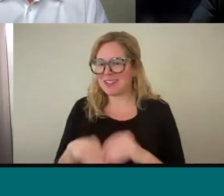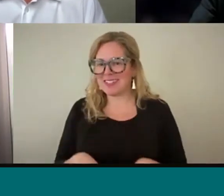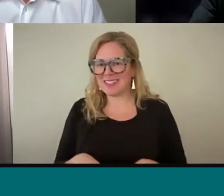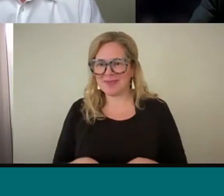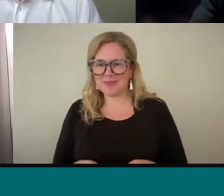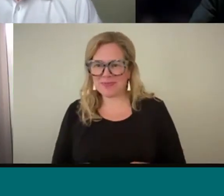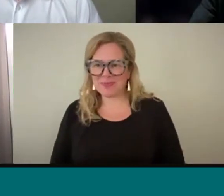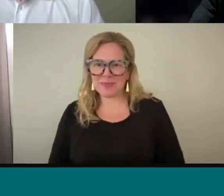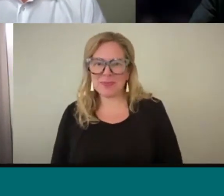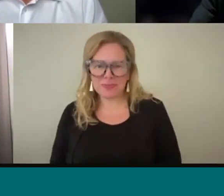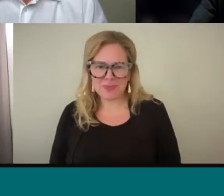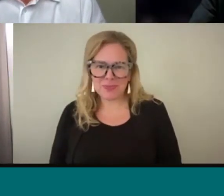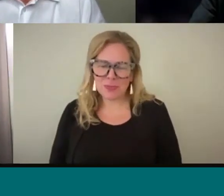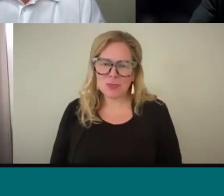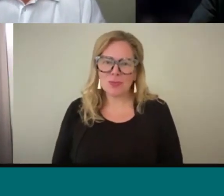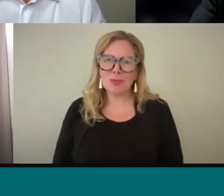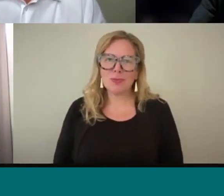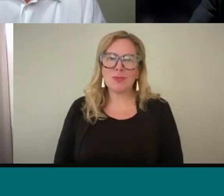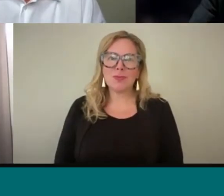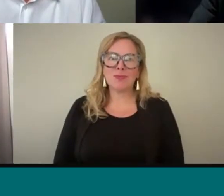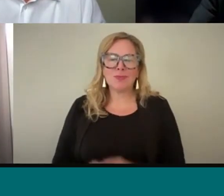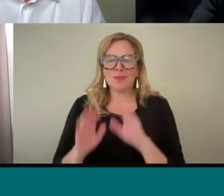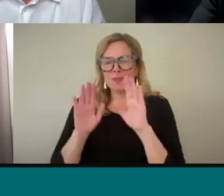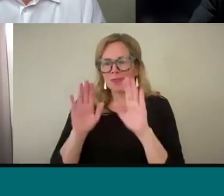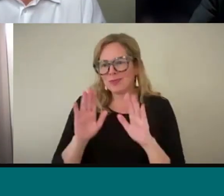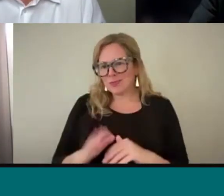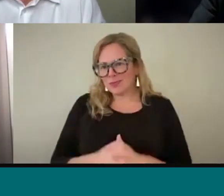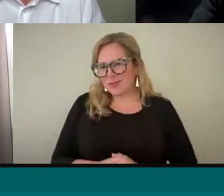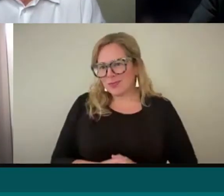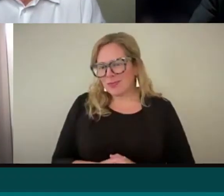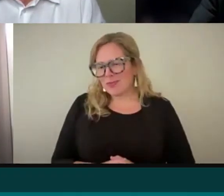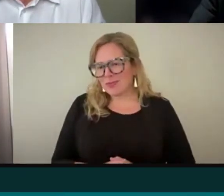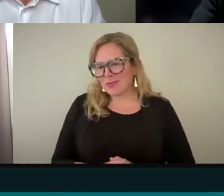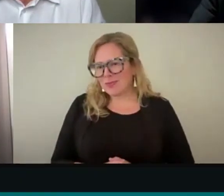Christopher Sharp: Fantastic. I would like to jump in with a couple of questions,